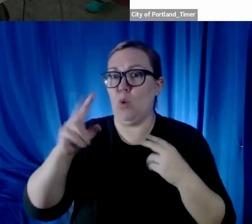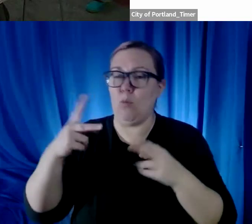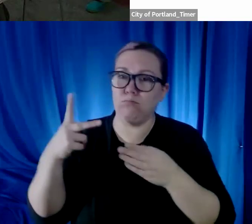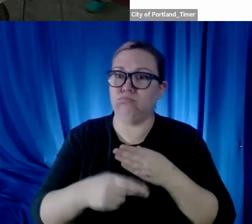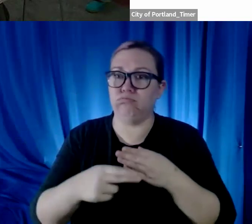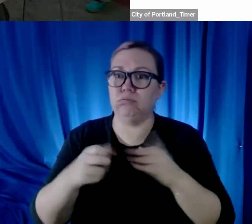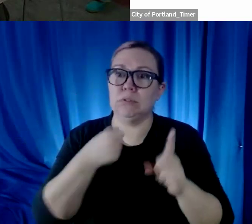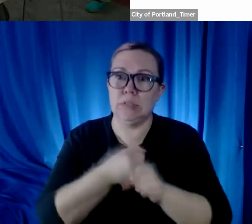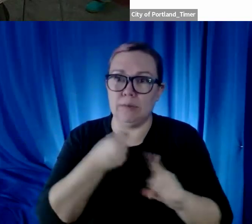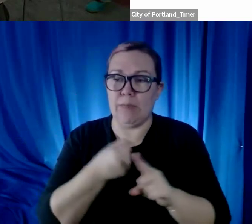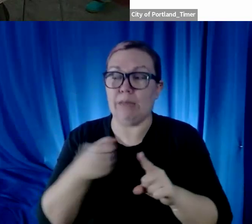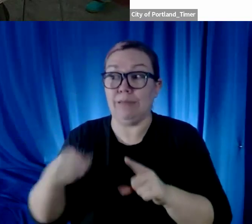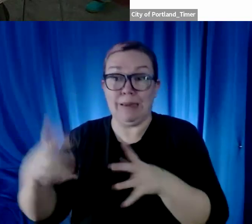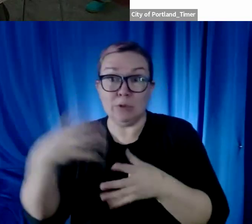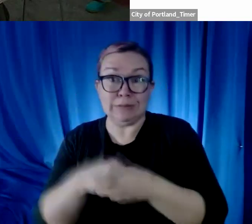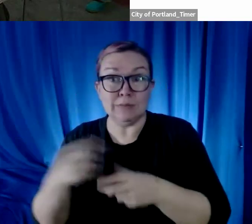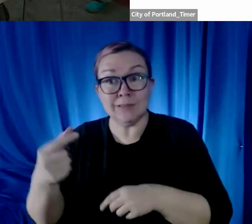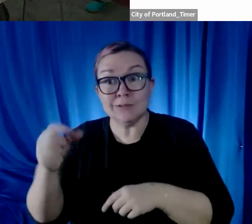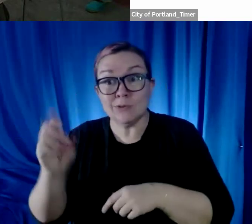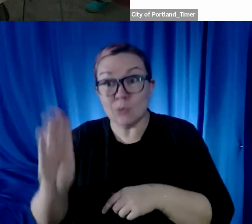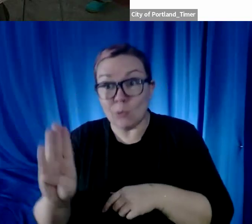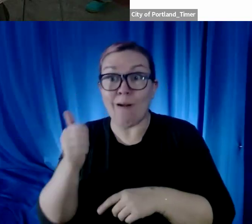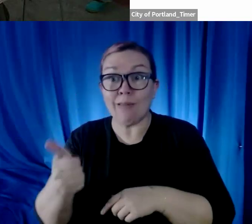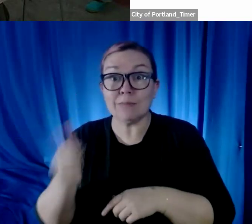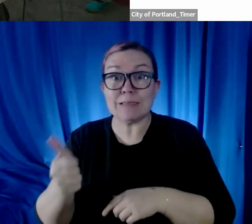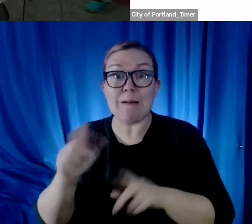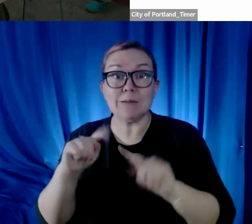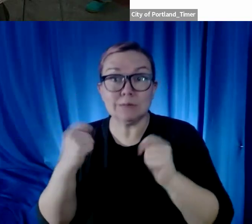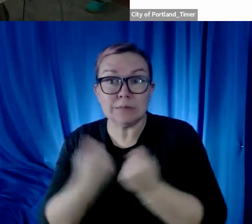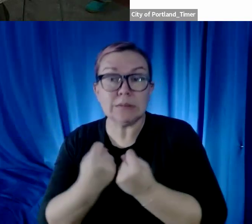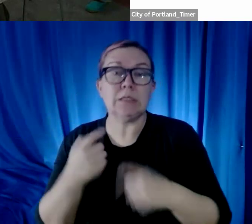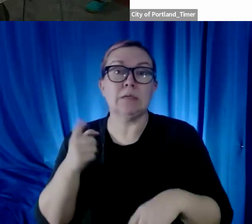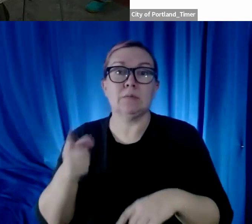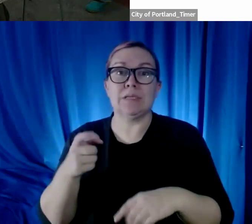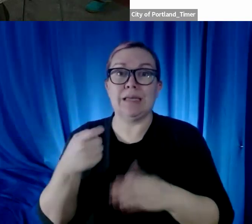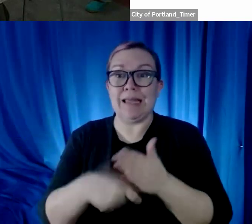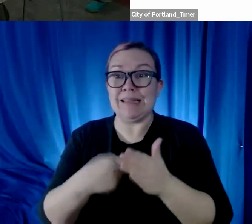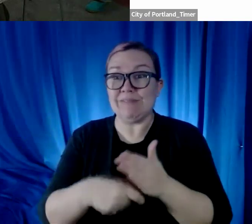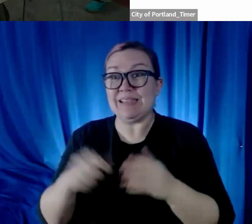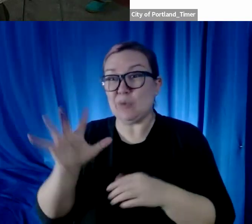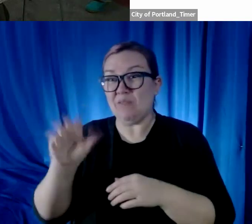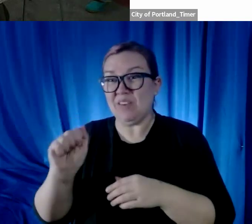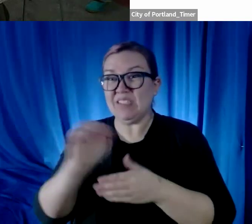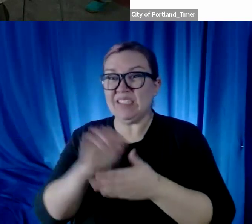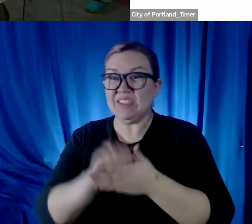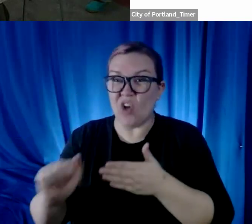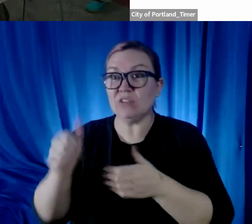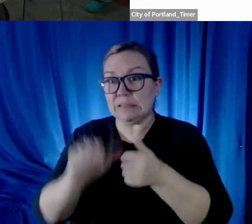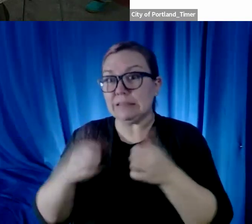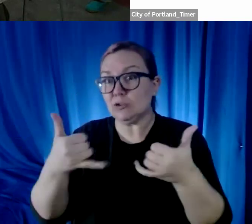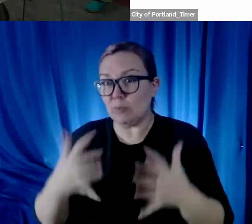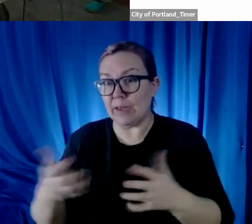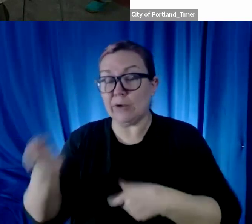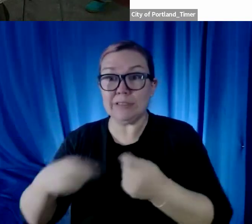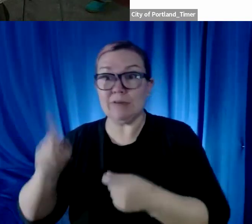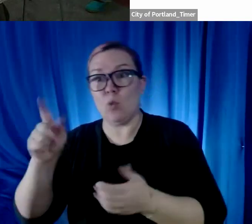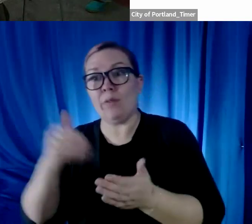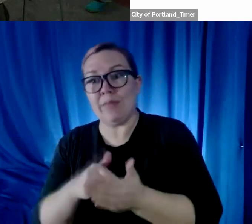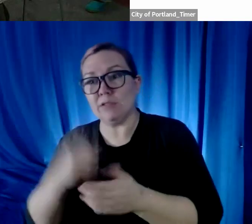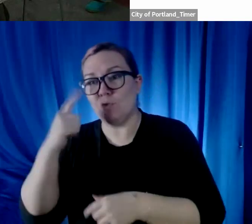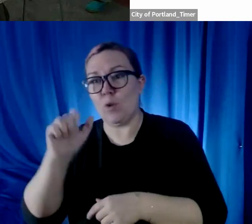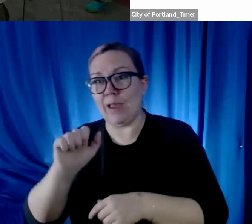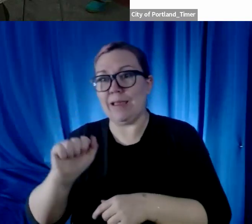Participates in those golden ball teams and the fees are about $50 per player versus probably $1,000 for AAU and club ball.